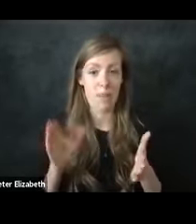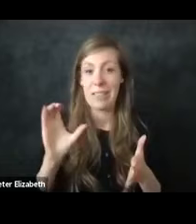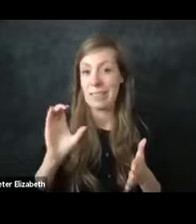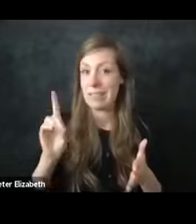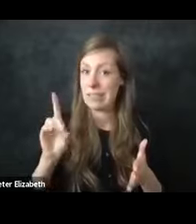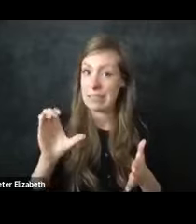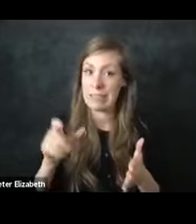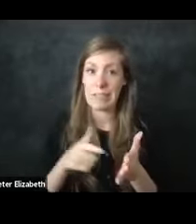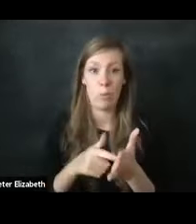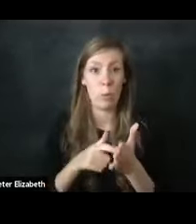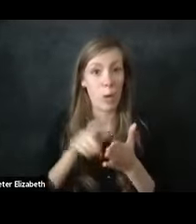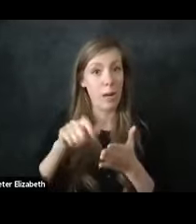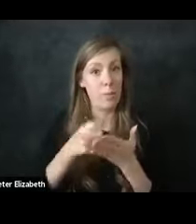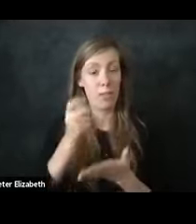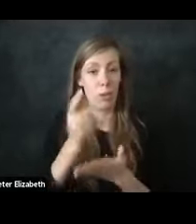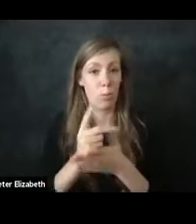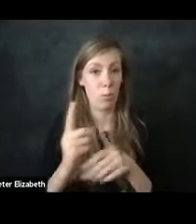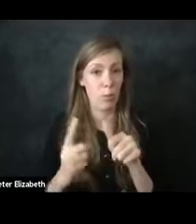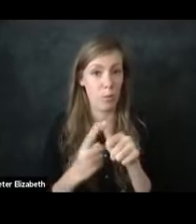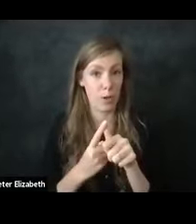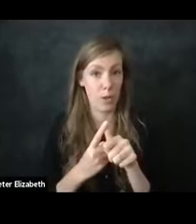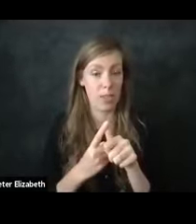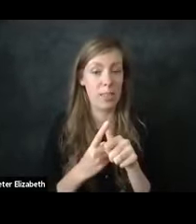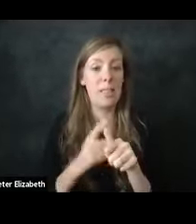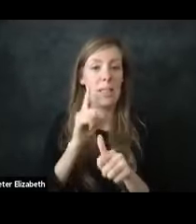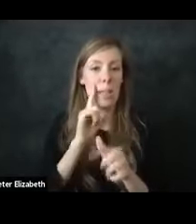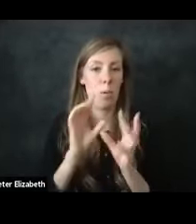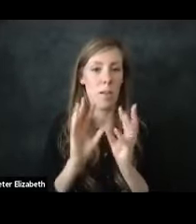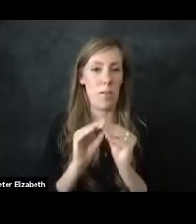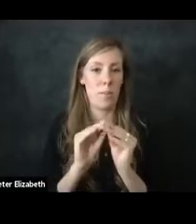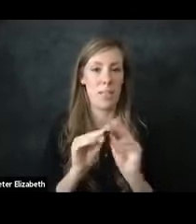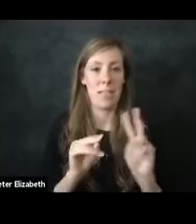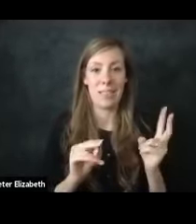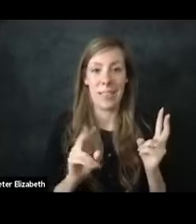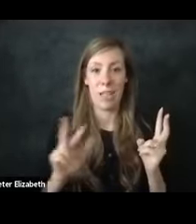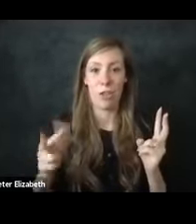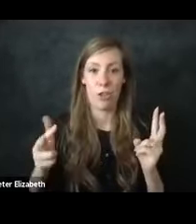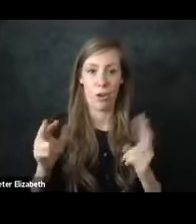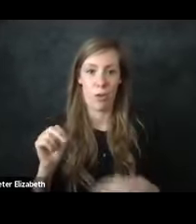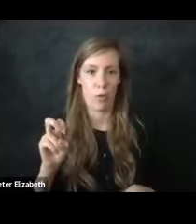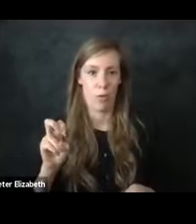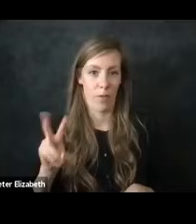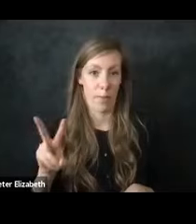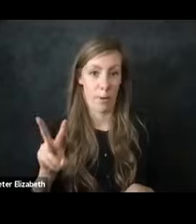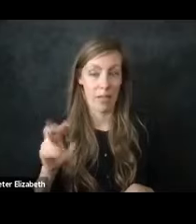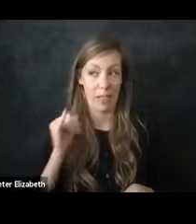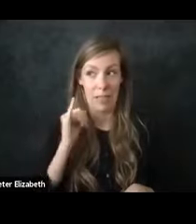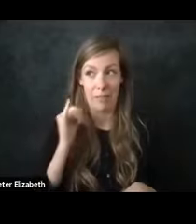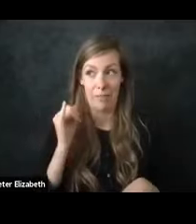vaccine, and they're scheduled to meet November 2 and third. So if everything goes as planned